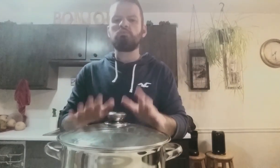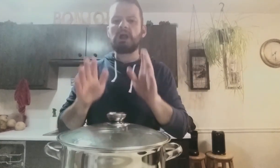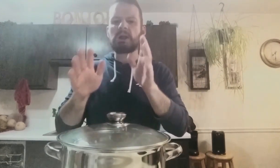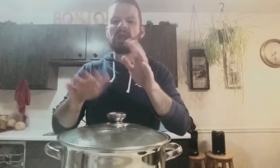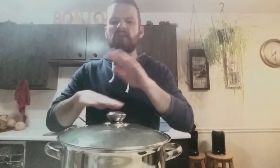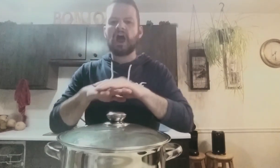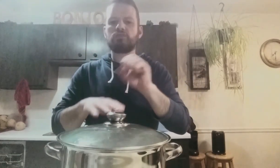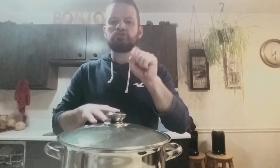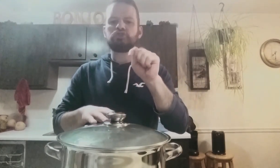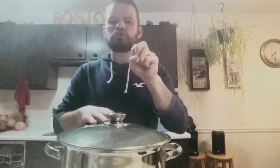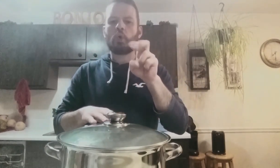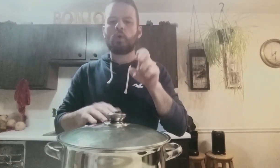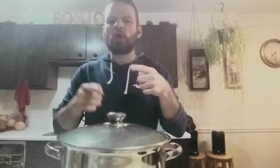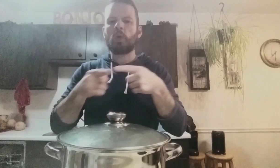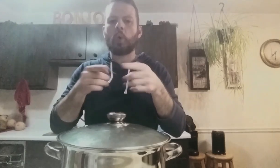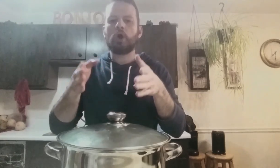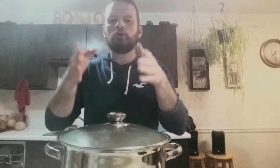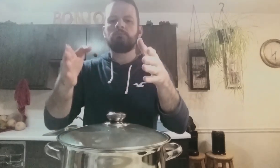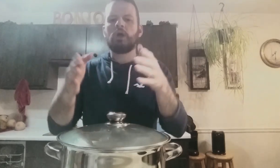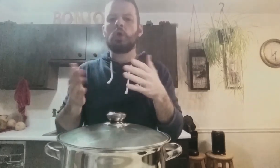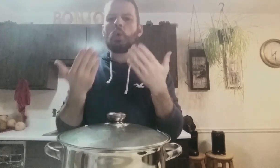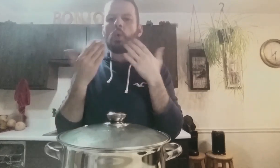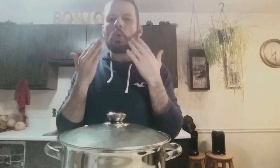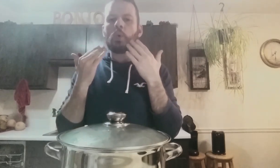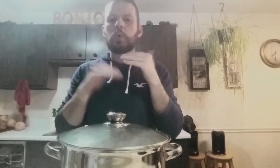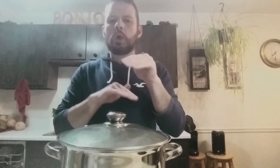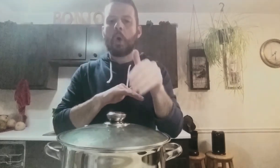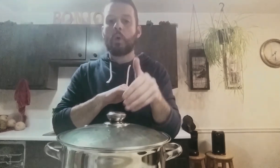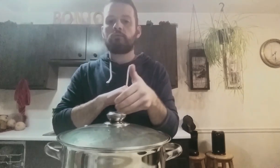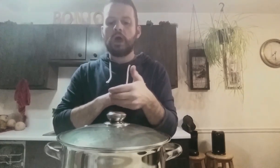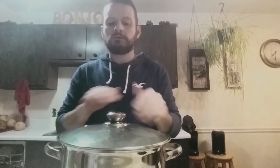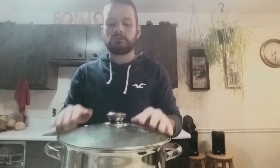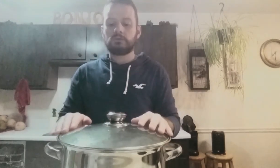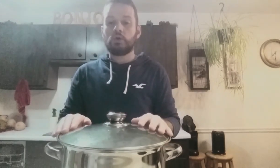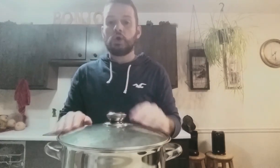Let's leave it on the back of the stove and cool overnight.